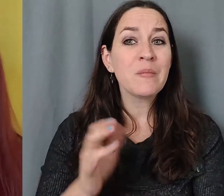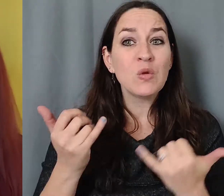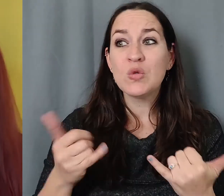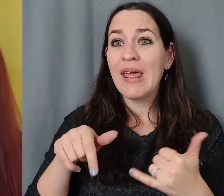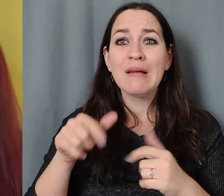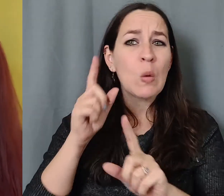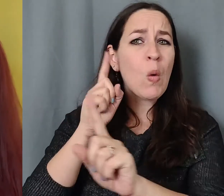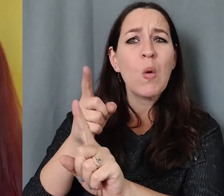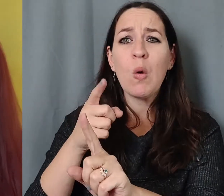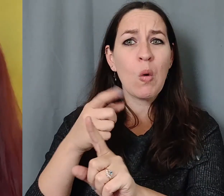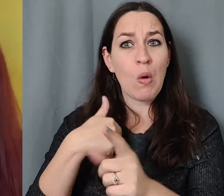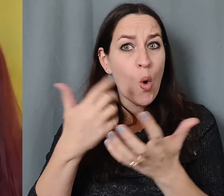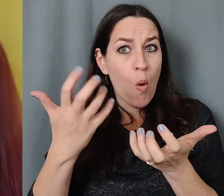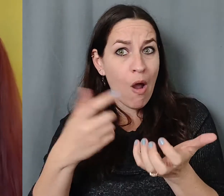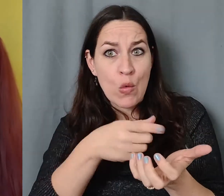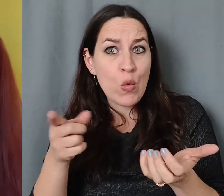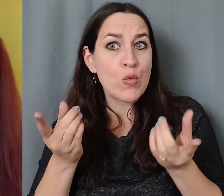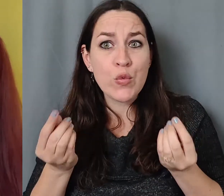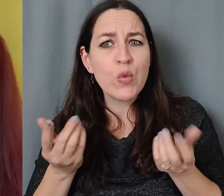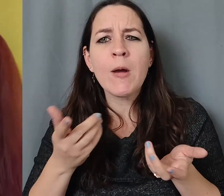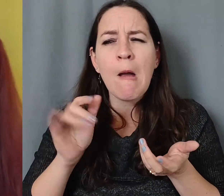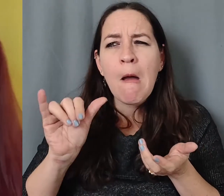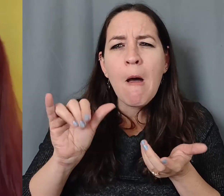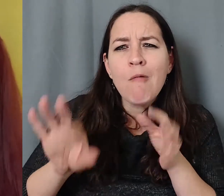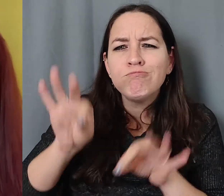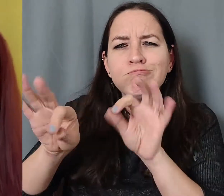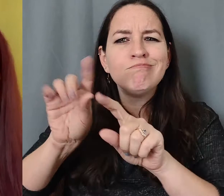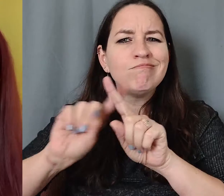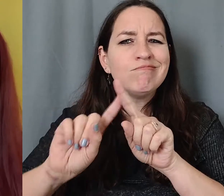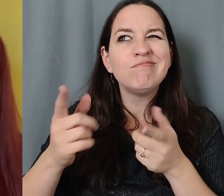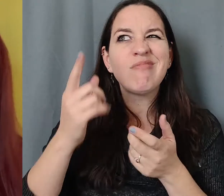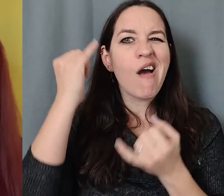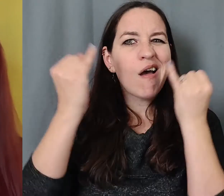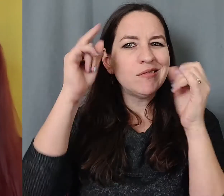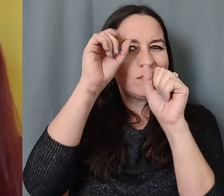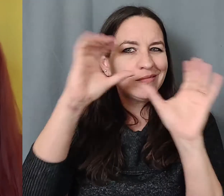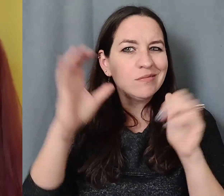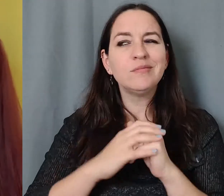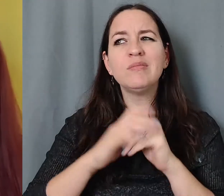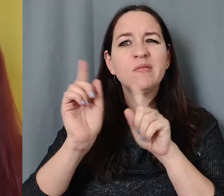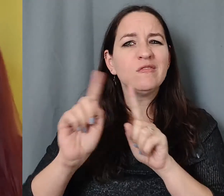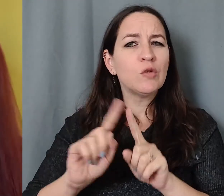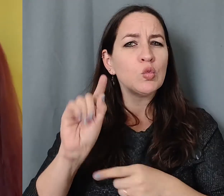My hope for you with this video is that you're going to find some tools and some ideas that are going to help you think about what you might want to accomplish in